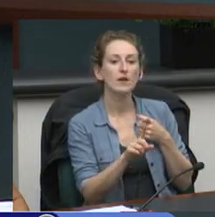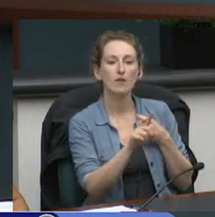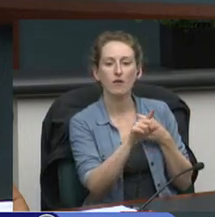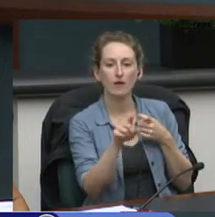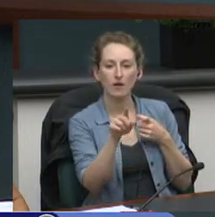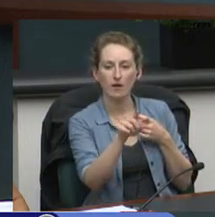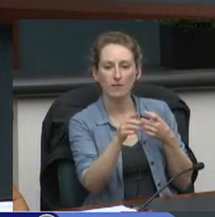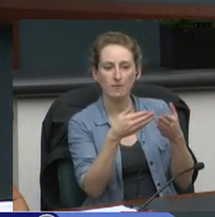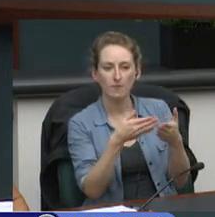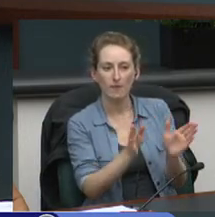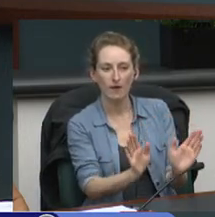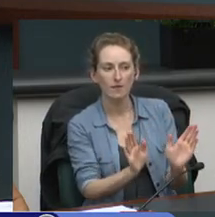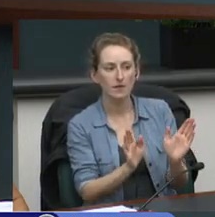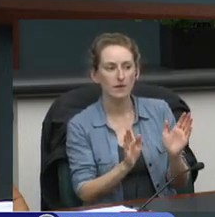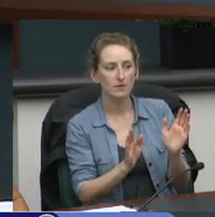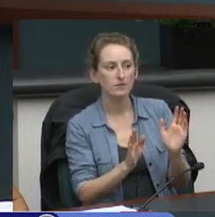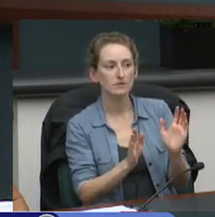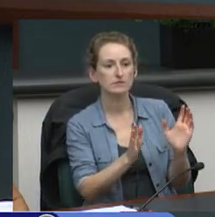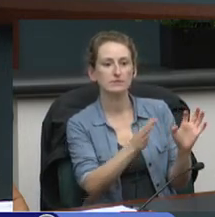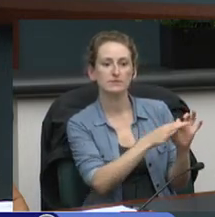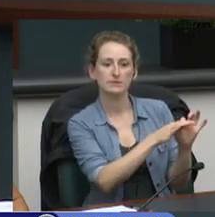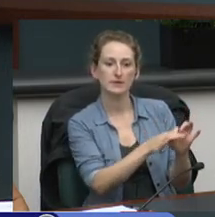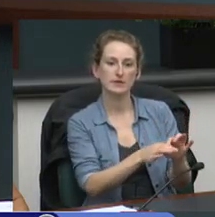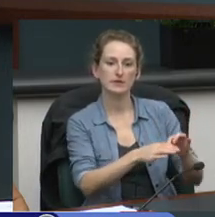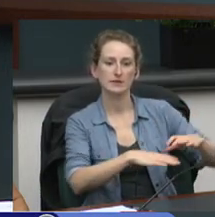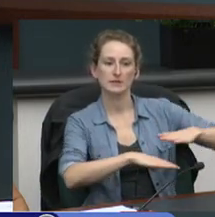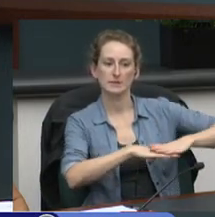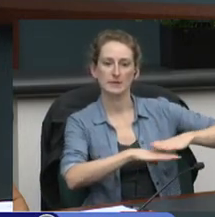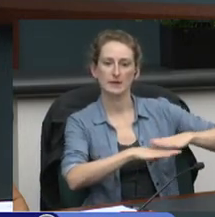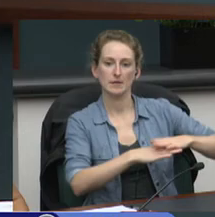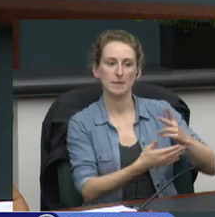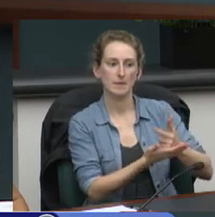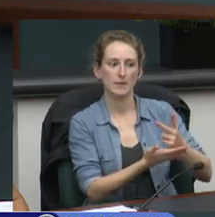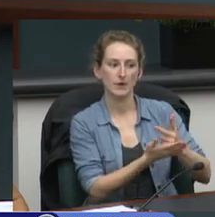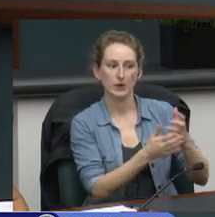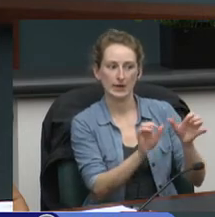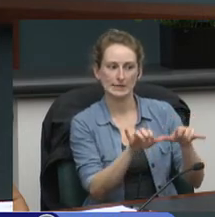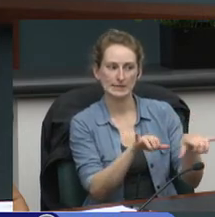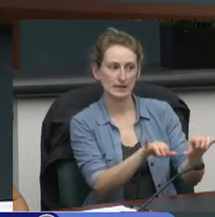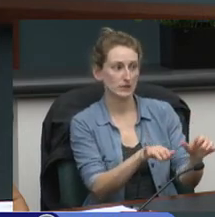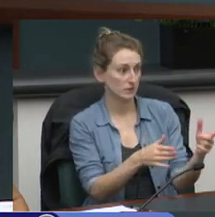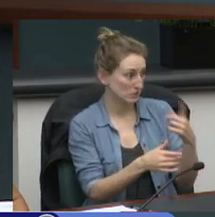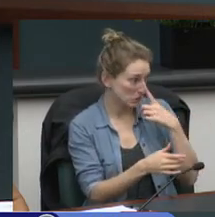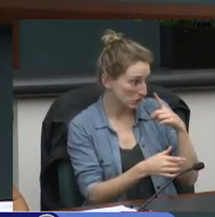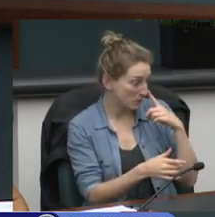want to address that how did we come to them to the minimum parking standards